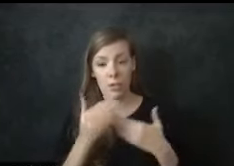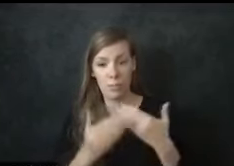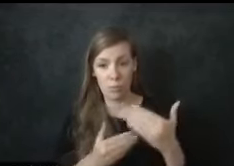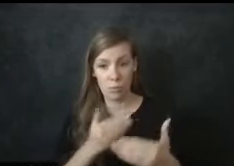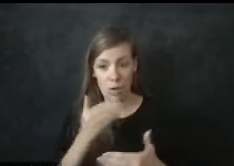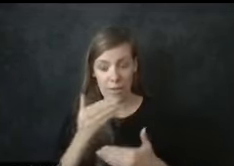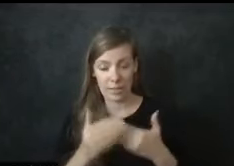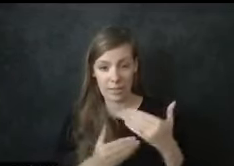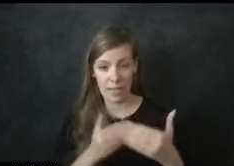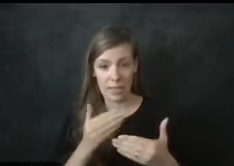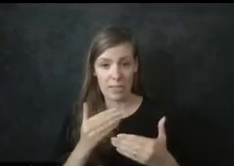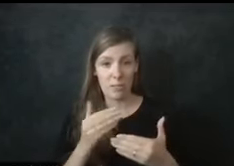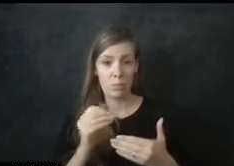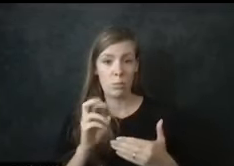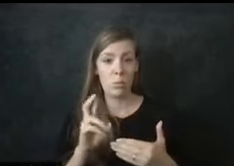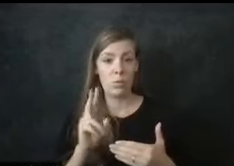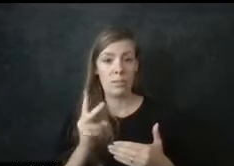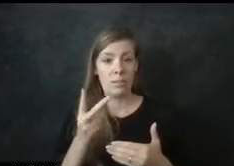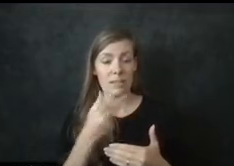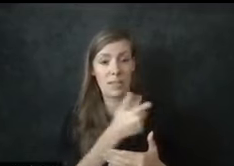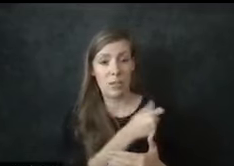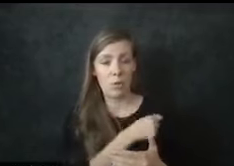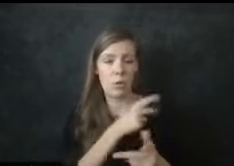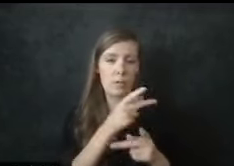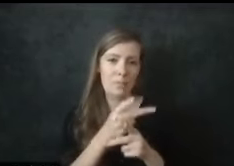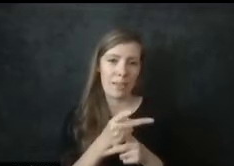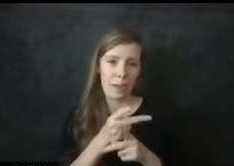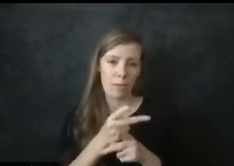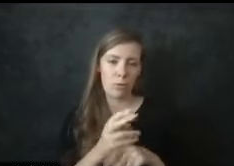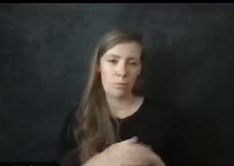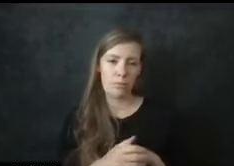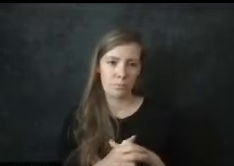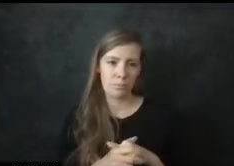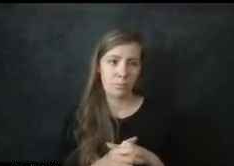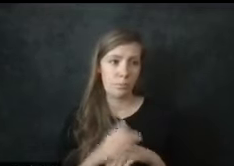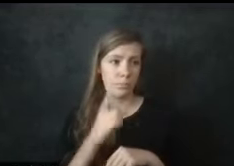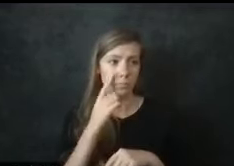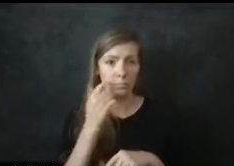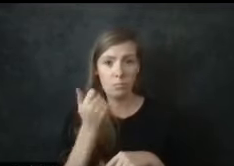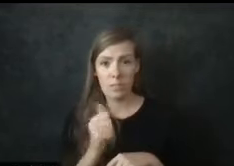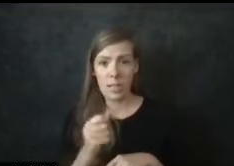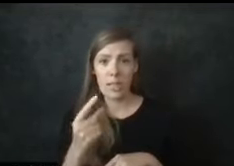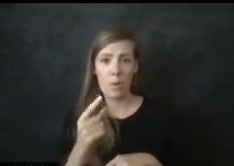the second dose after the first, be careful. And for anybody who's concerned,